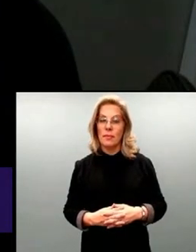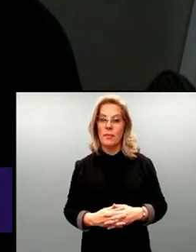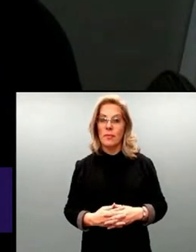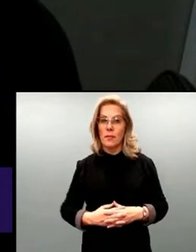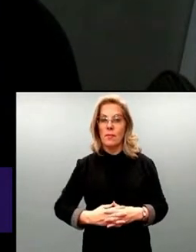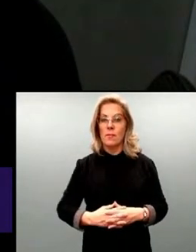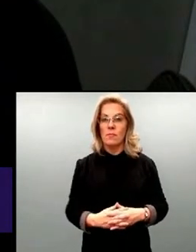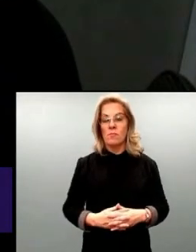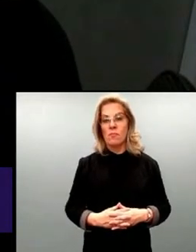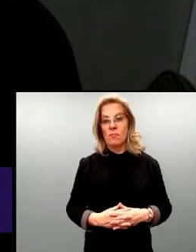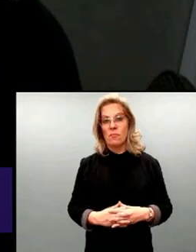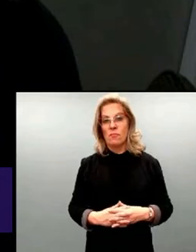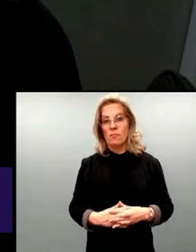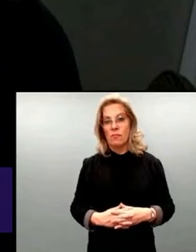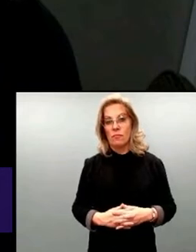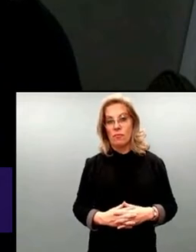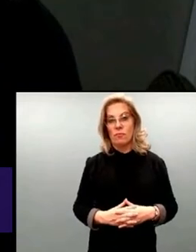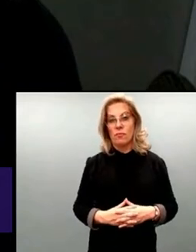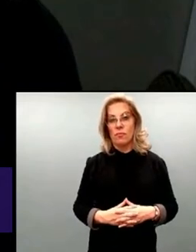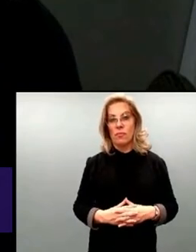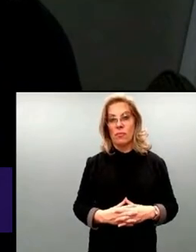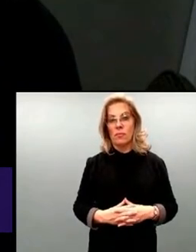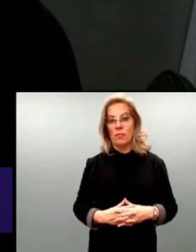You've got a card that you use to go to the commissary in the prison.